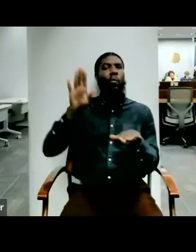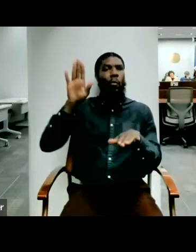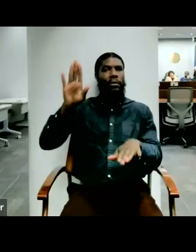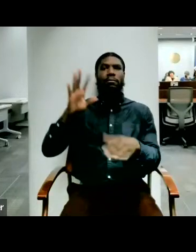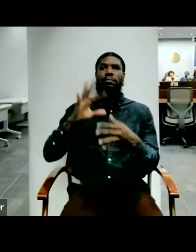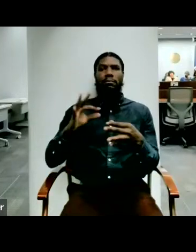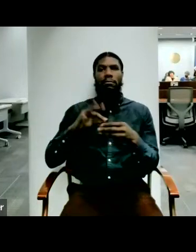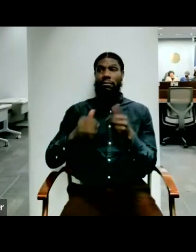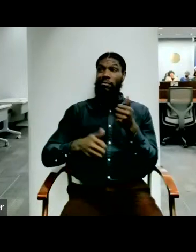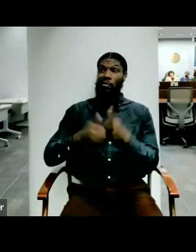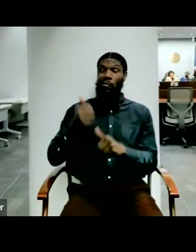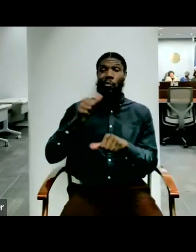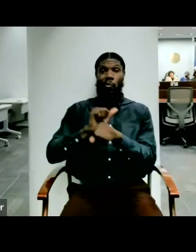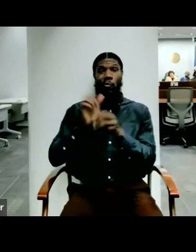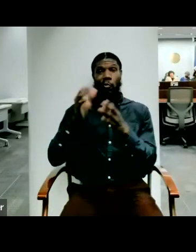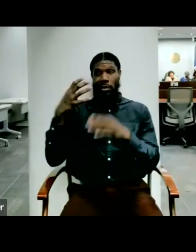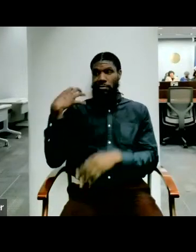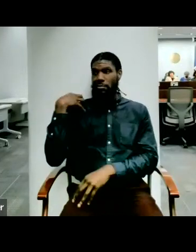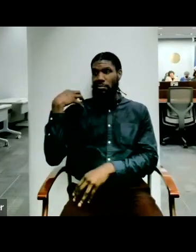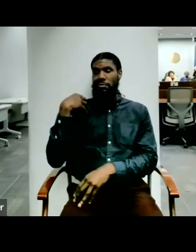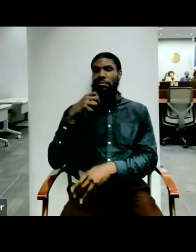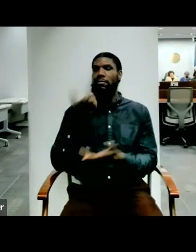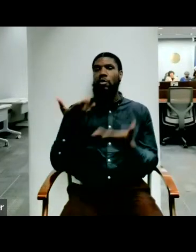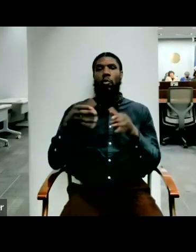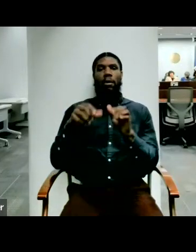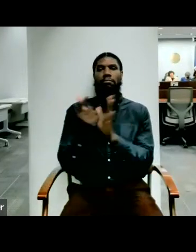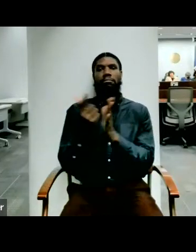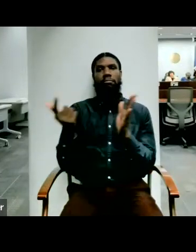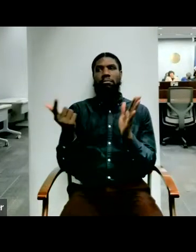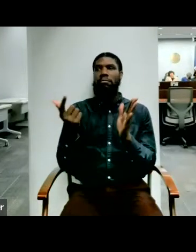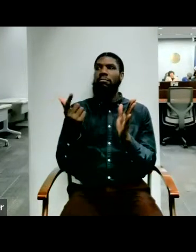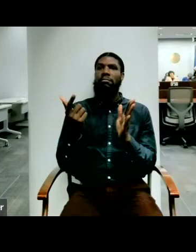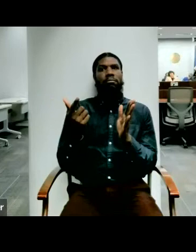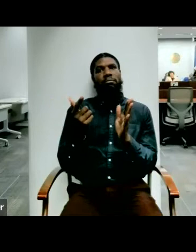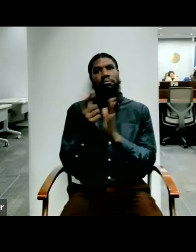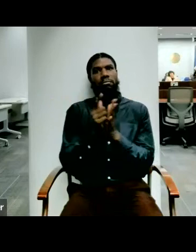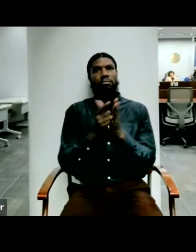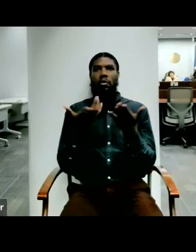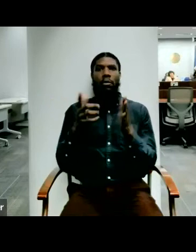most employers don't want to violate the law and they just may lack information.